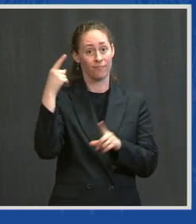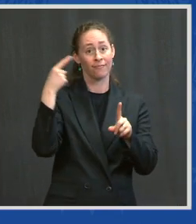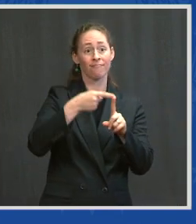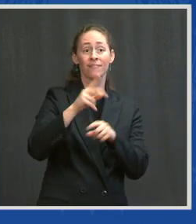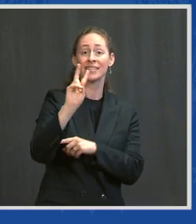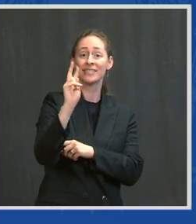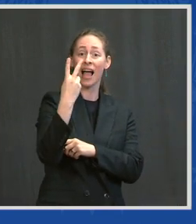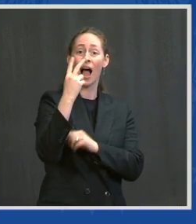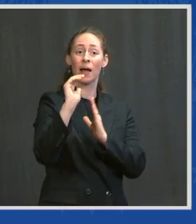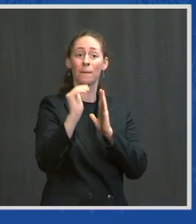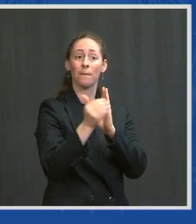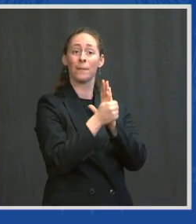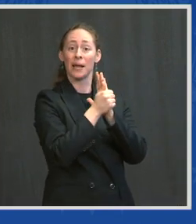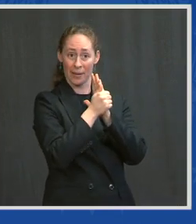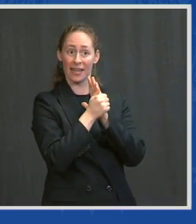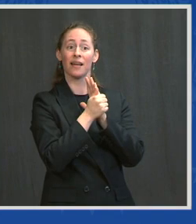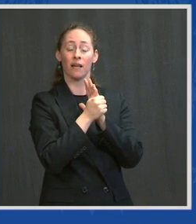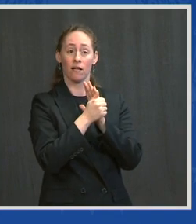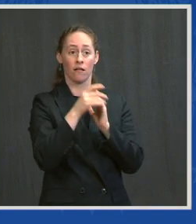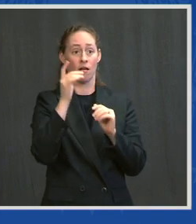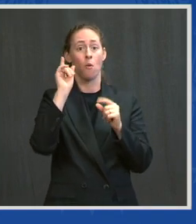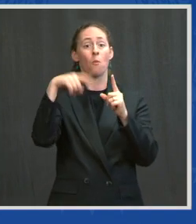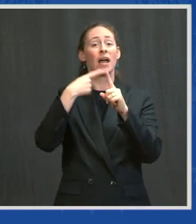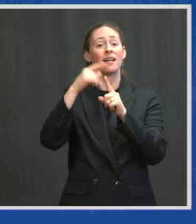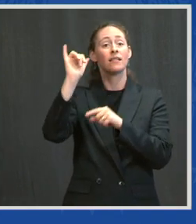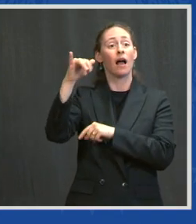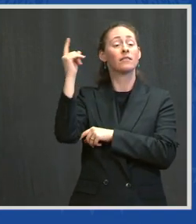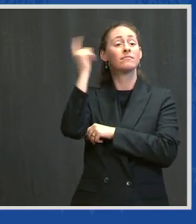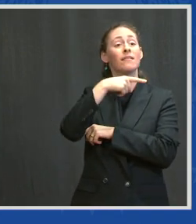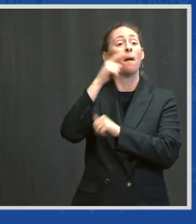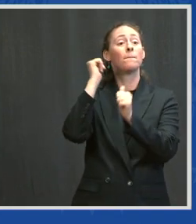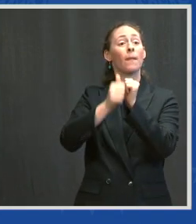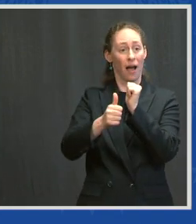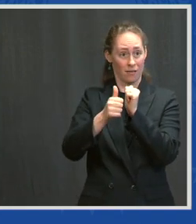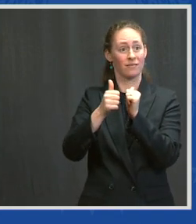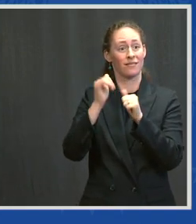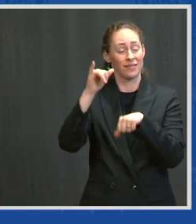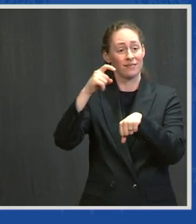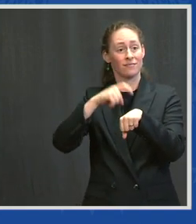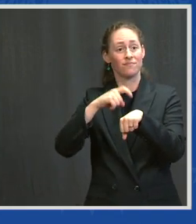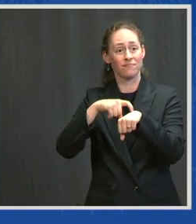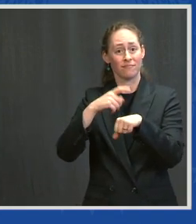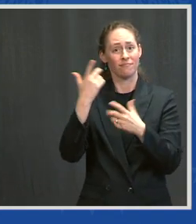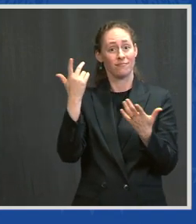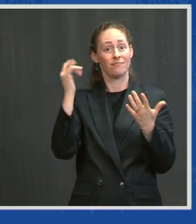limited the type of people who could own a gun and what type of weapon you could own. You couldn't buy a cannon.